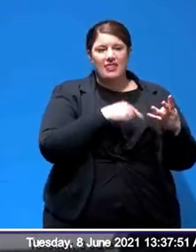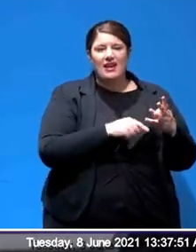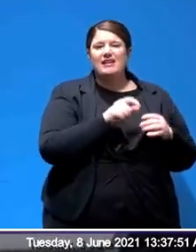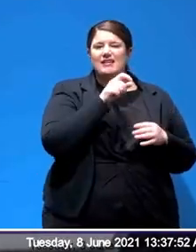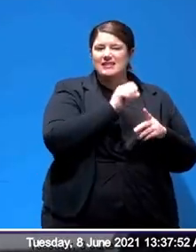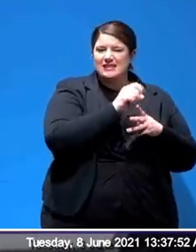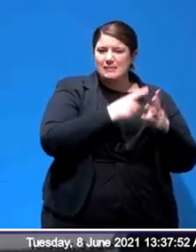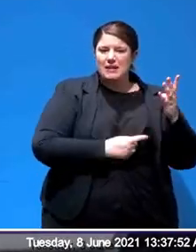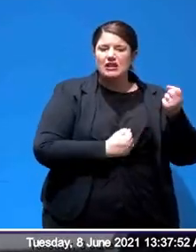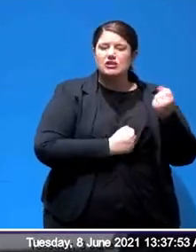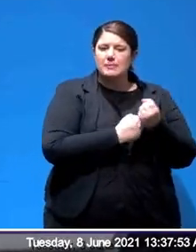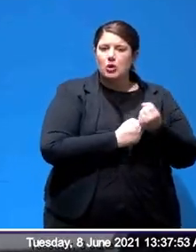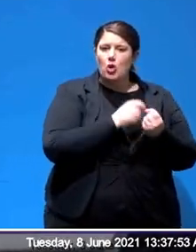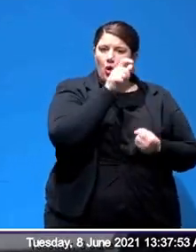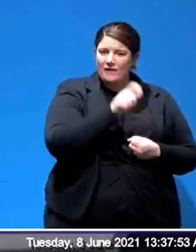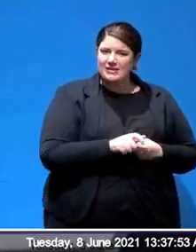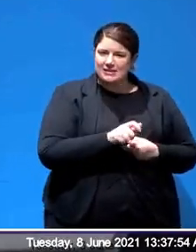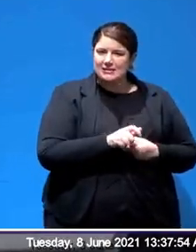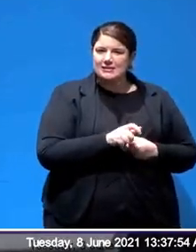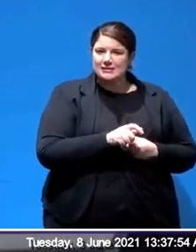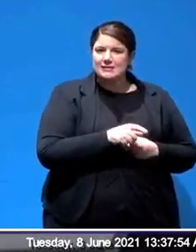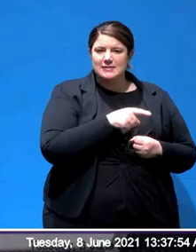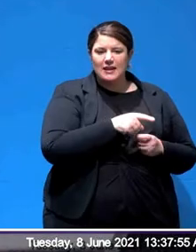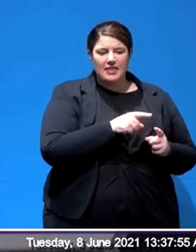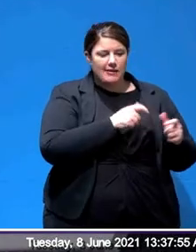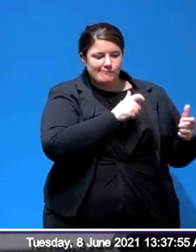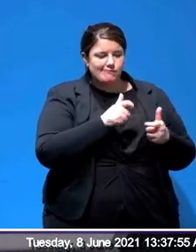who are supported and mentored by the team supervisor.